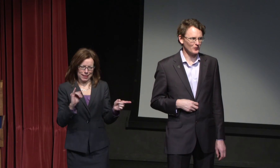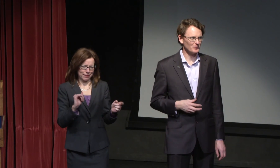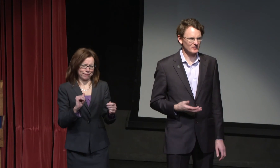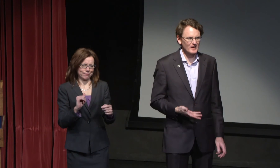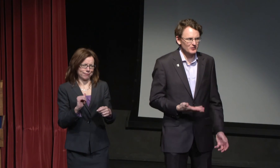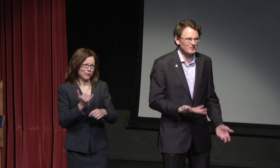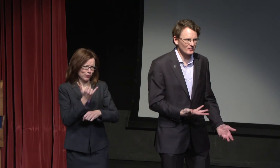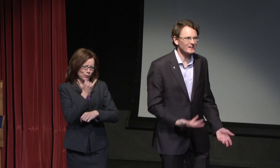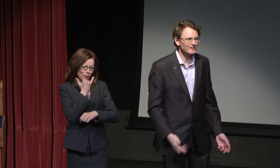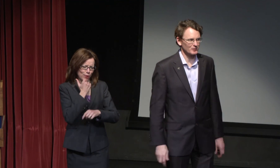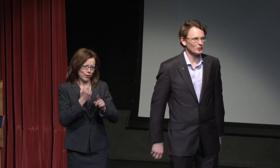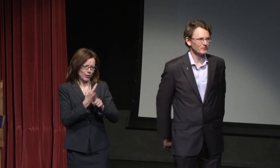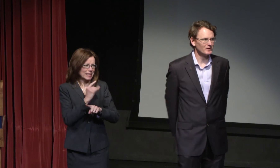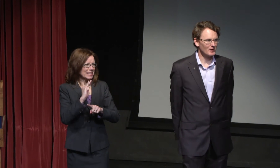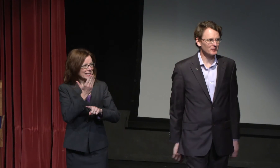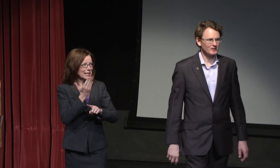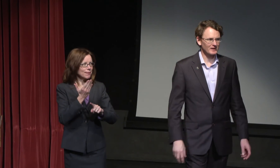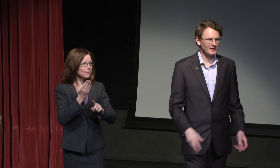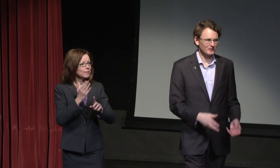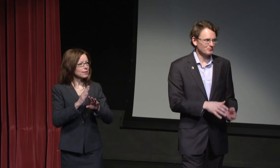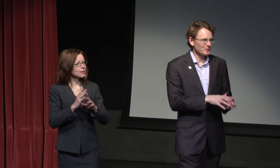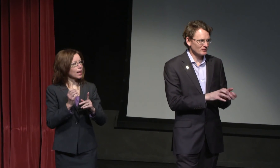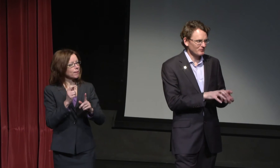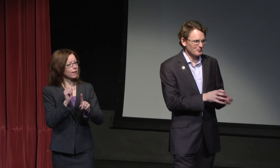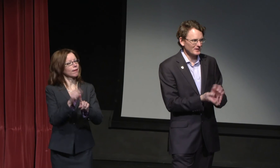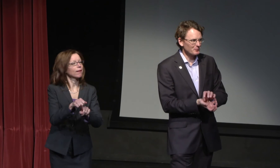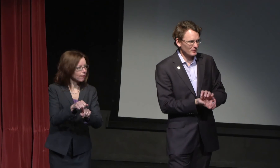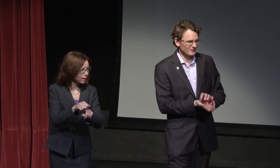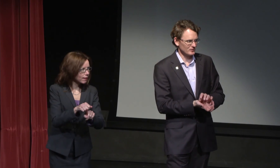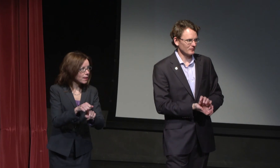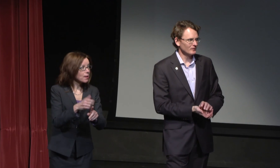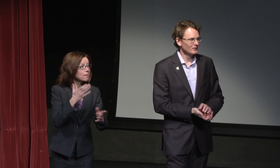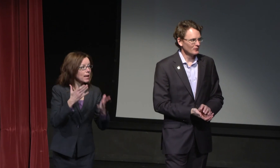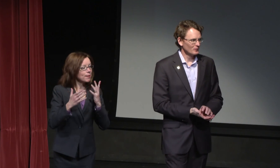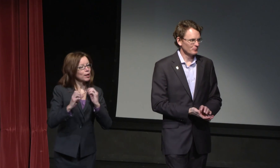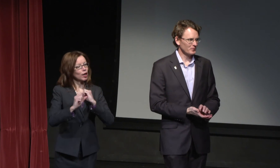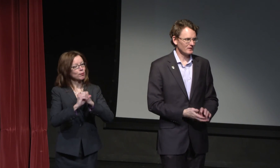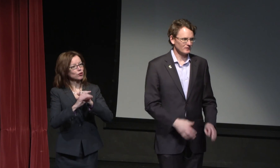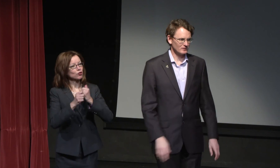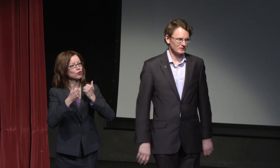I didn't see the commercial, but it sounds